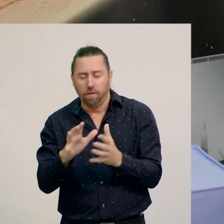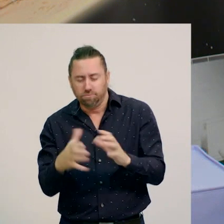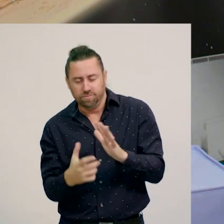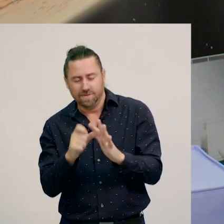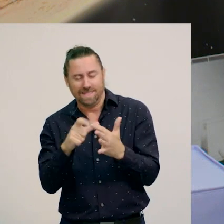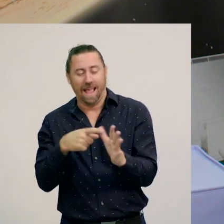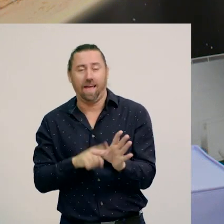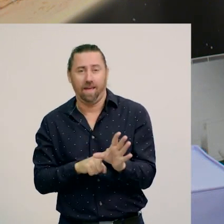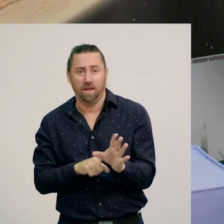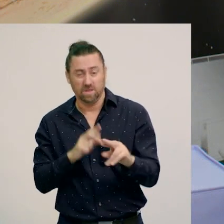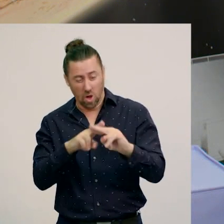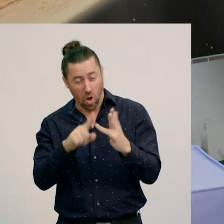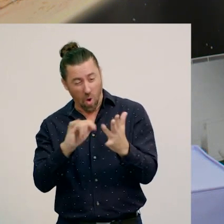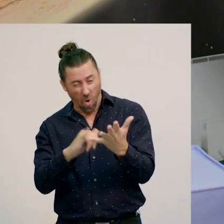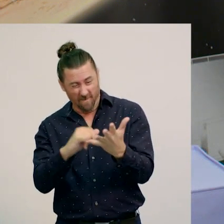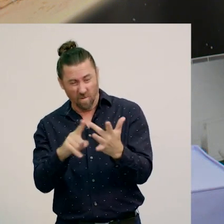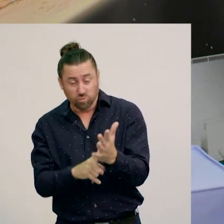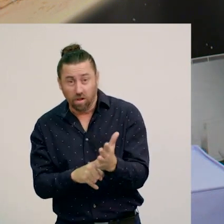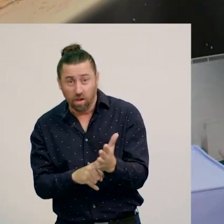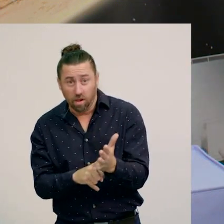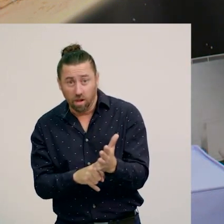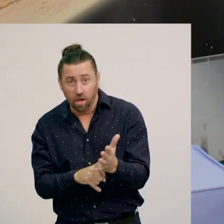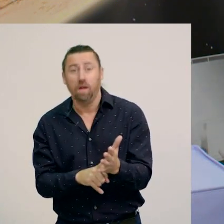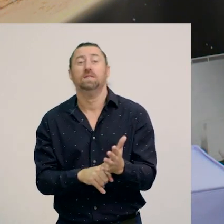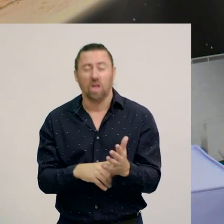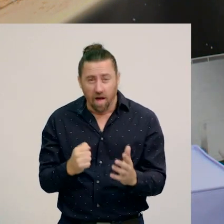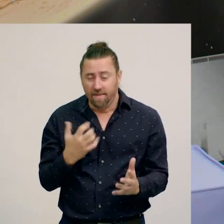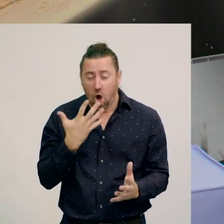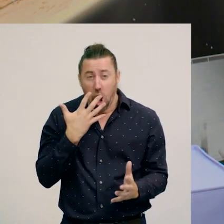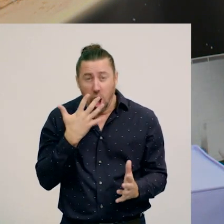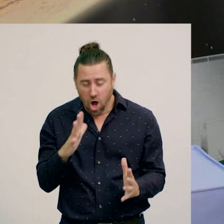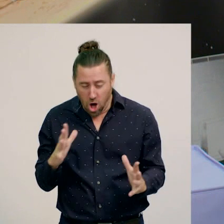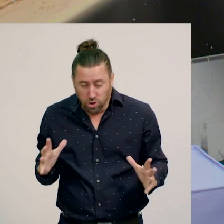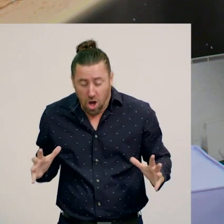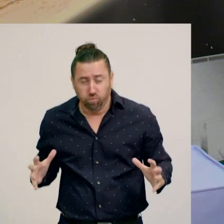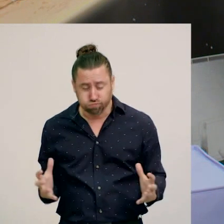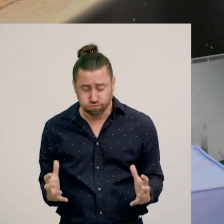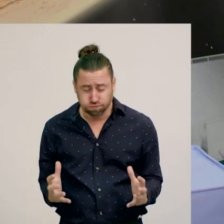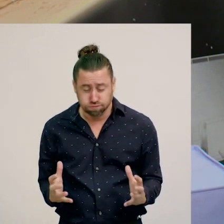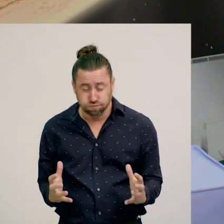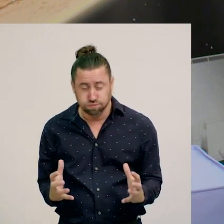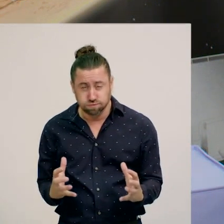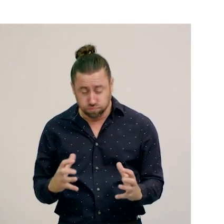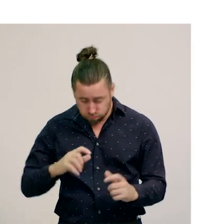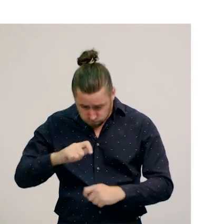Over millions of years, heat and pressure has turned these remains into the fuels,